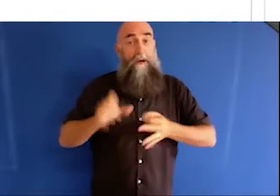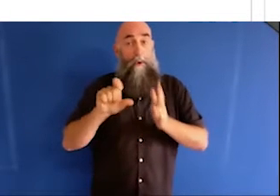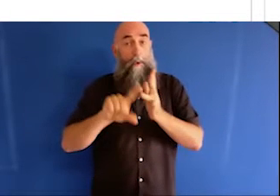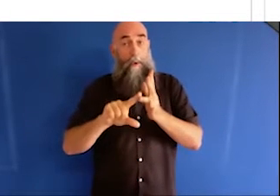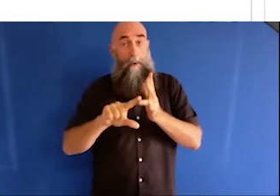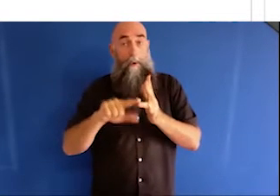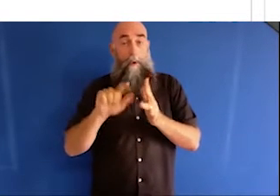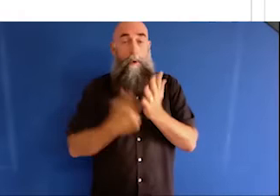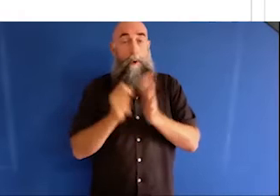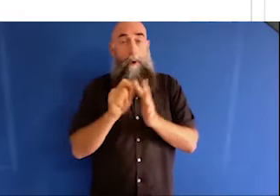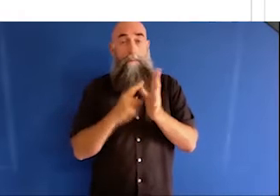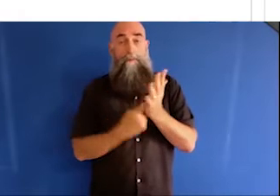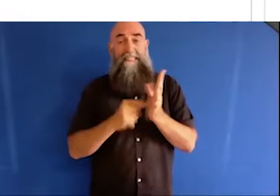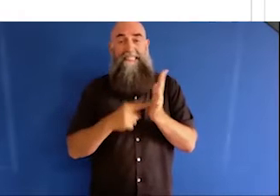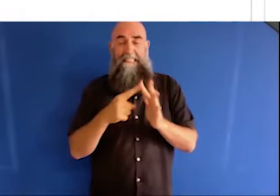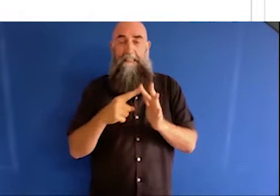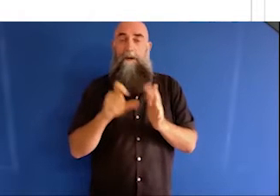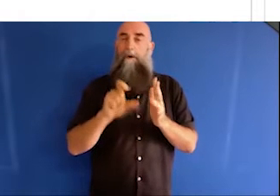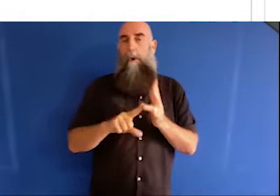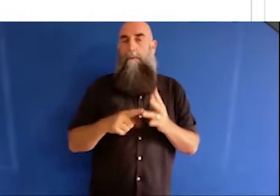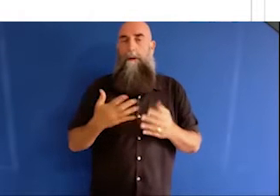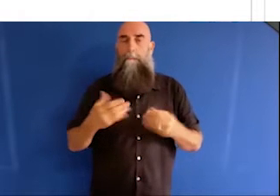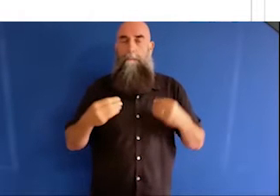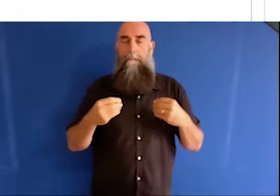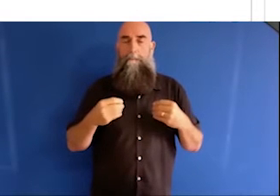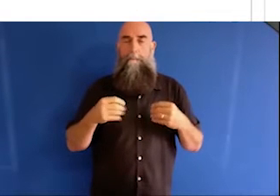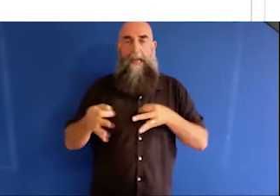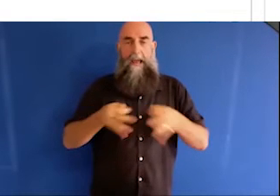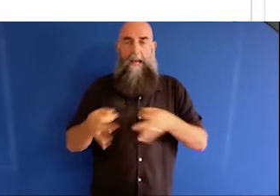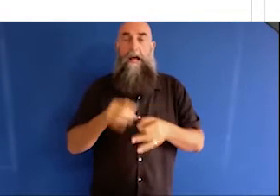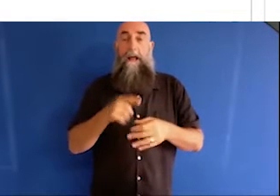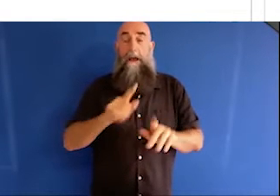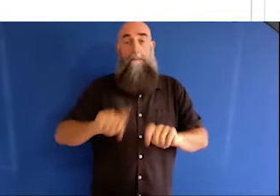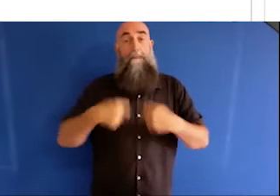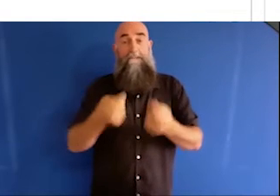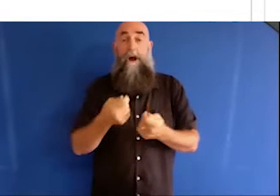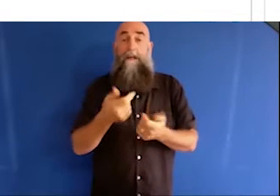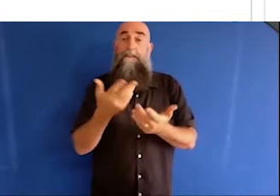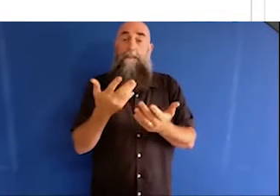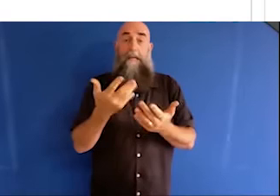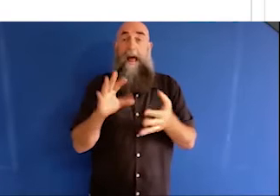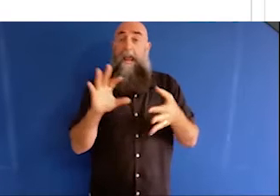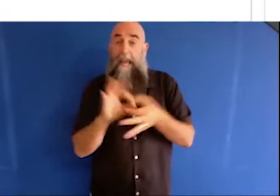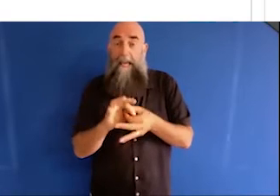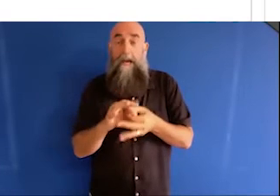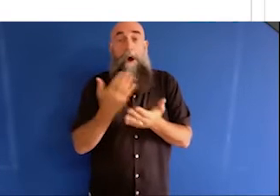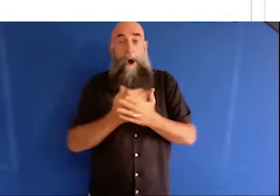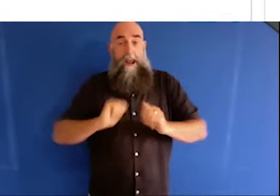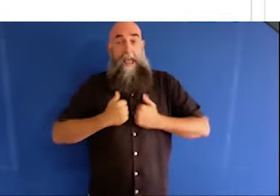Arts Corporate Plan. There is also a link provided on the website as well which will